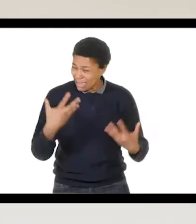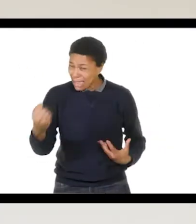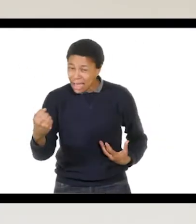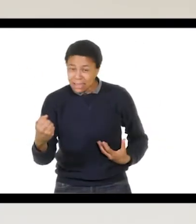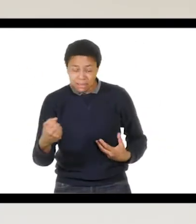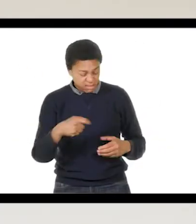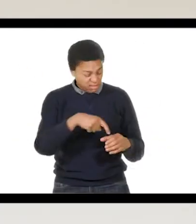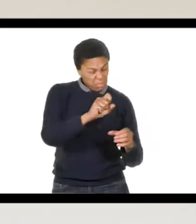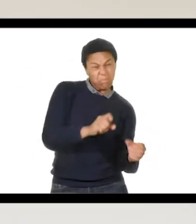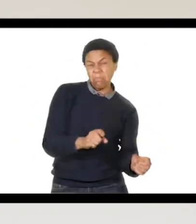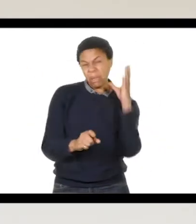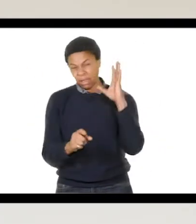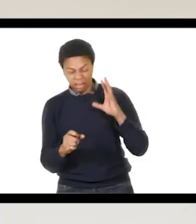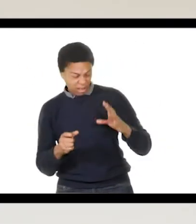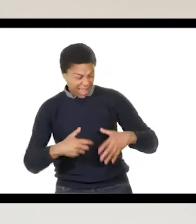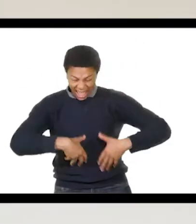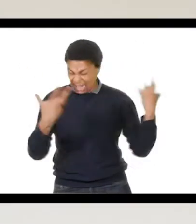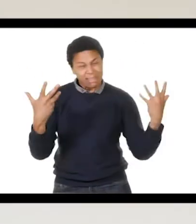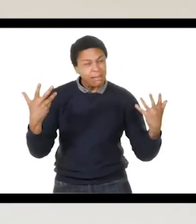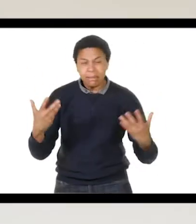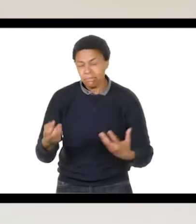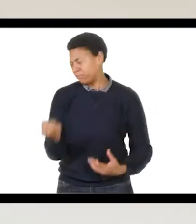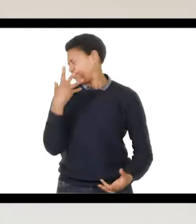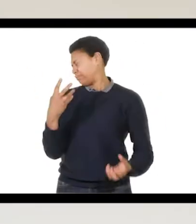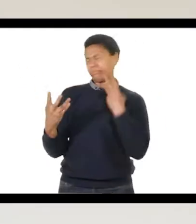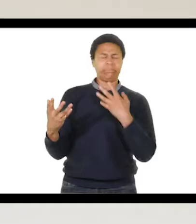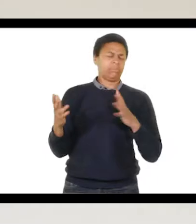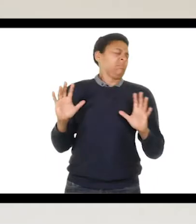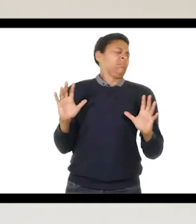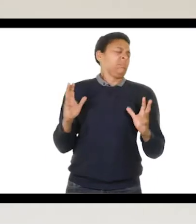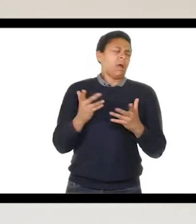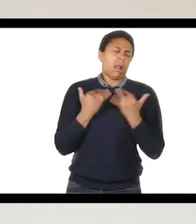We used to get anything they had in their hand. Cans of beer, anything.